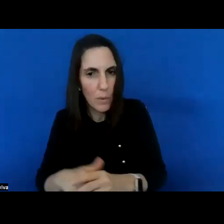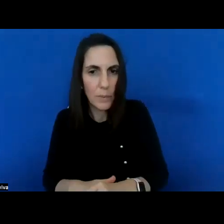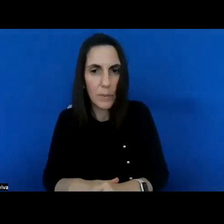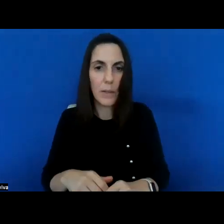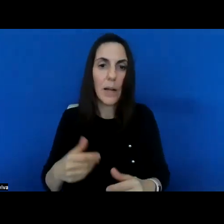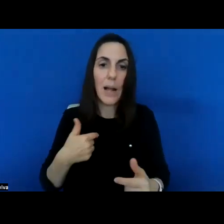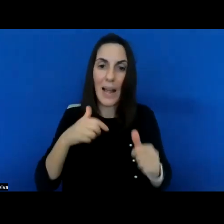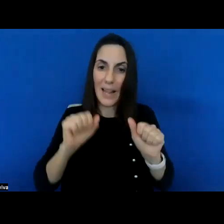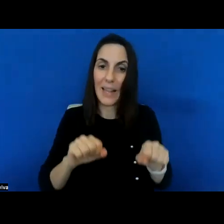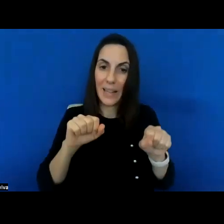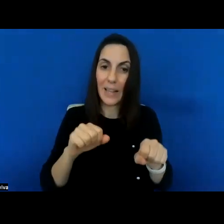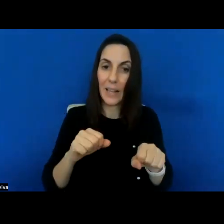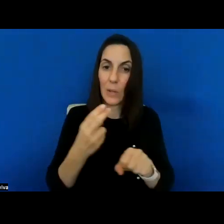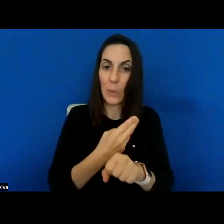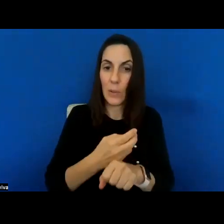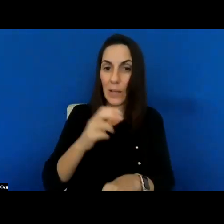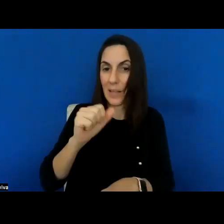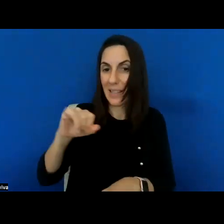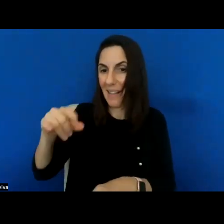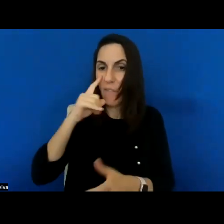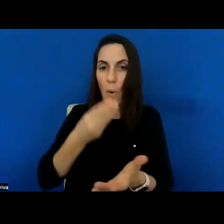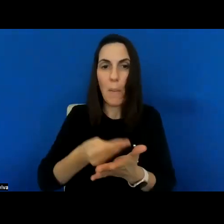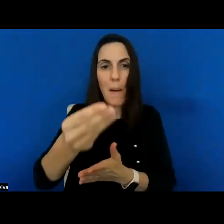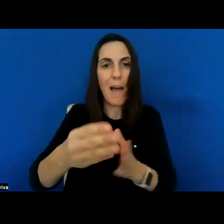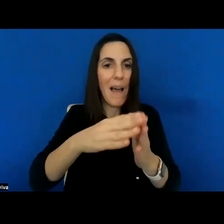to buy a house? 11:38:26 That kind of ties into contributions